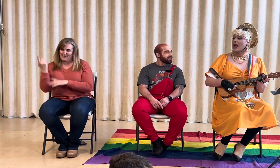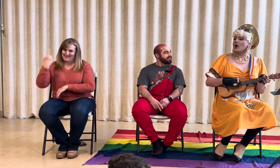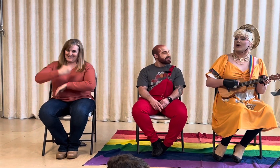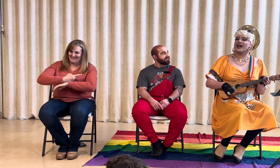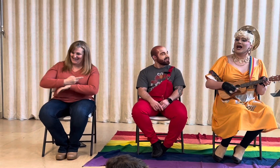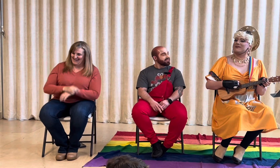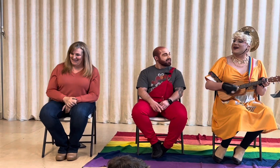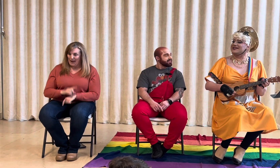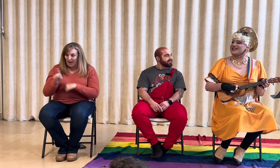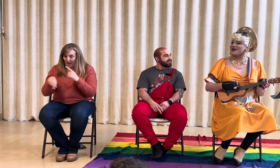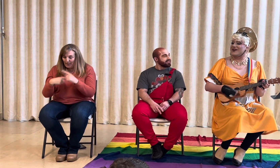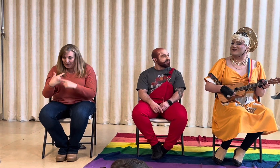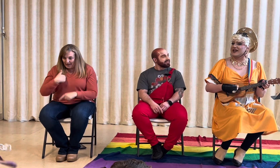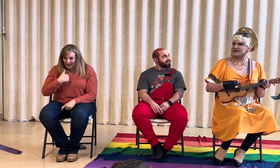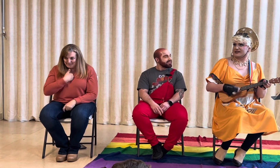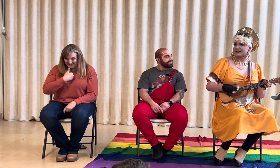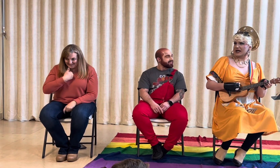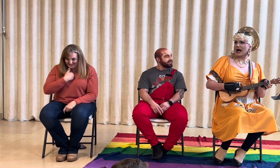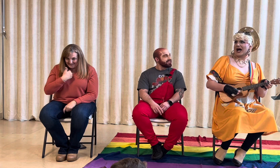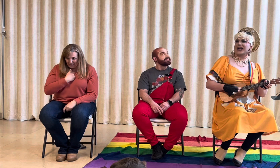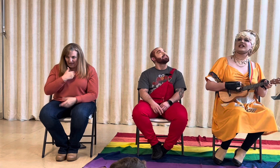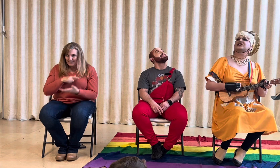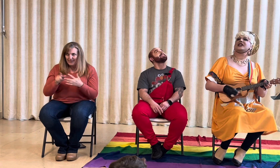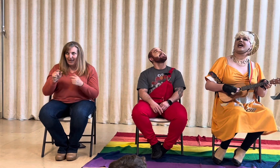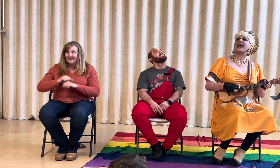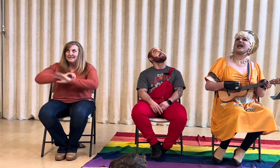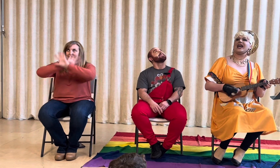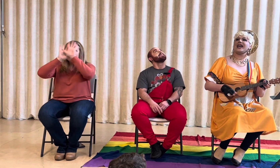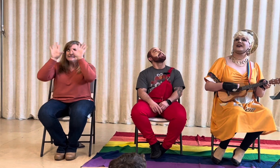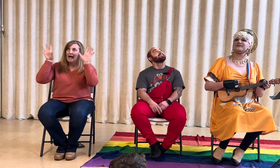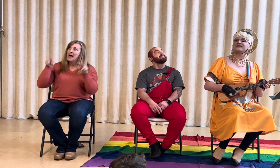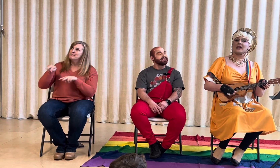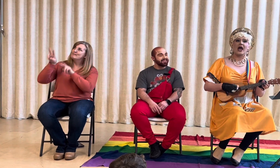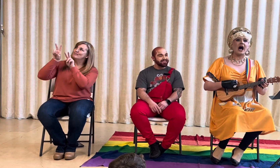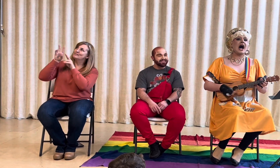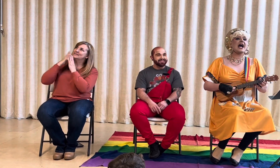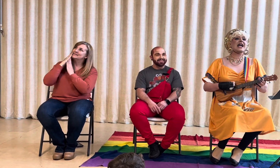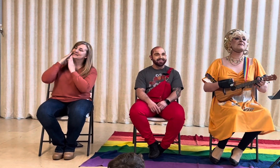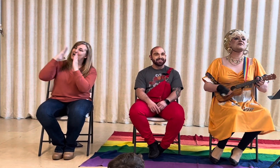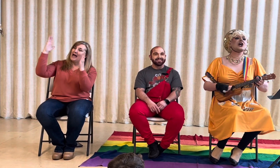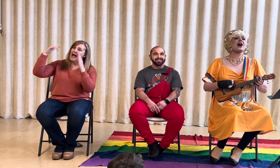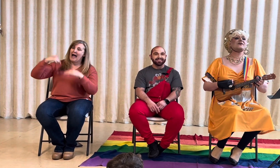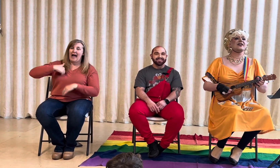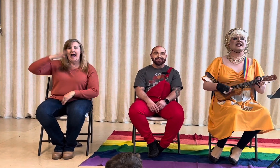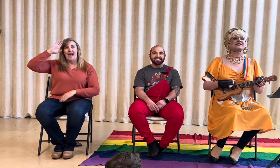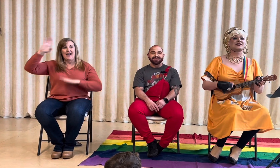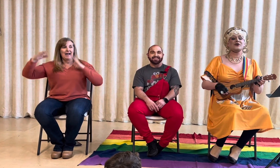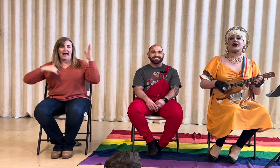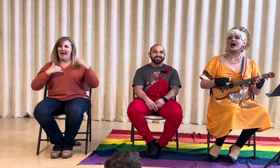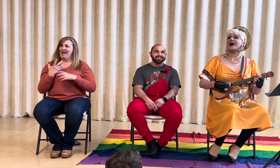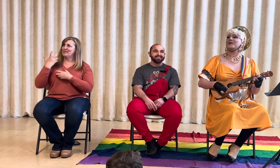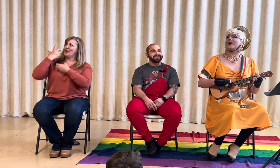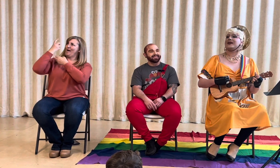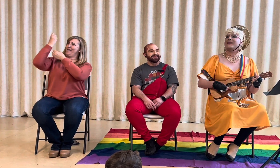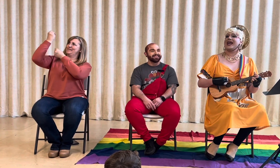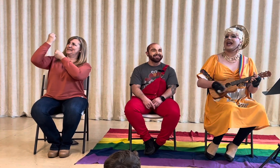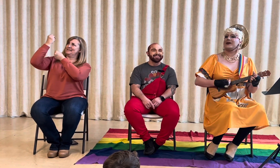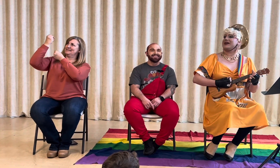When I'm myself, I'll face the sky and say: I am confident! So come what may!